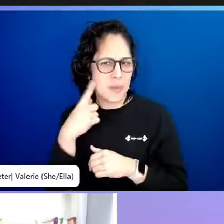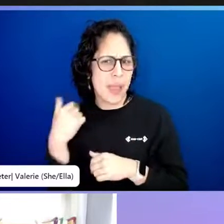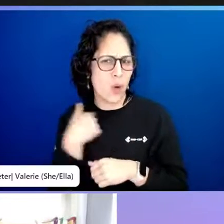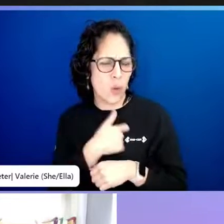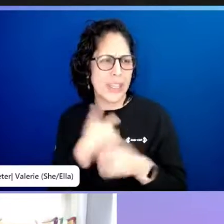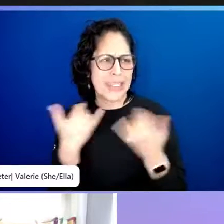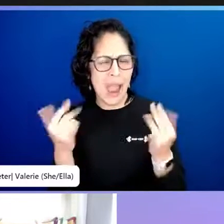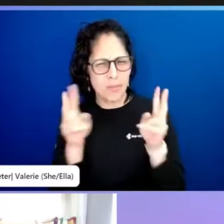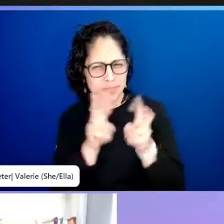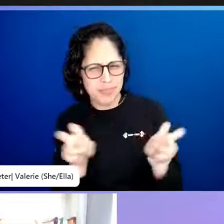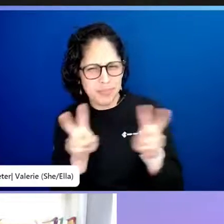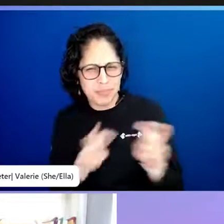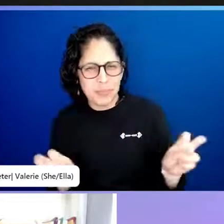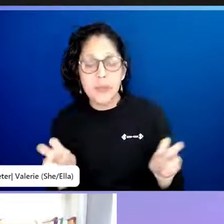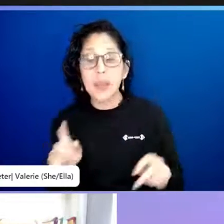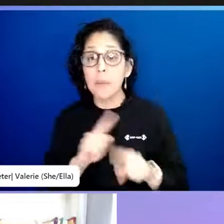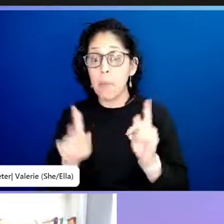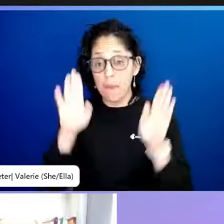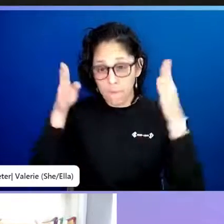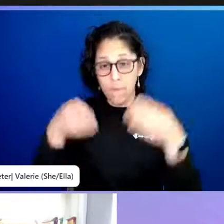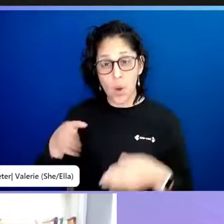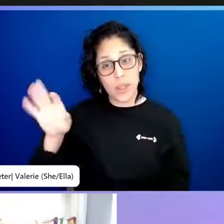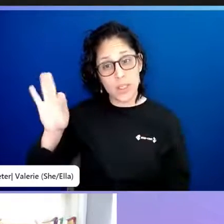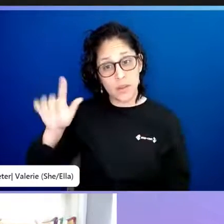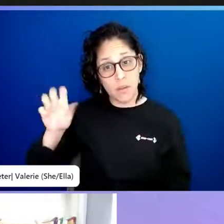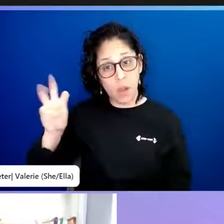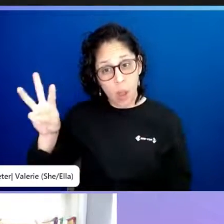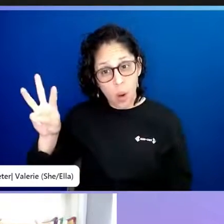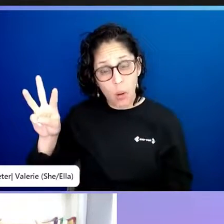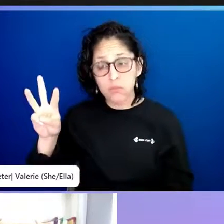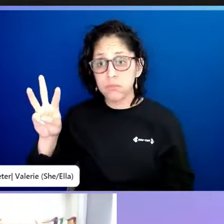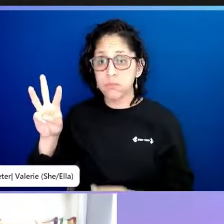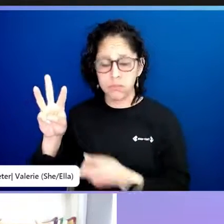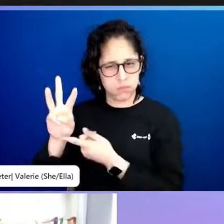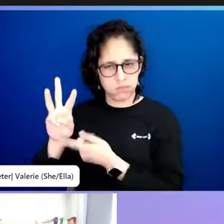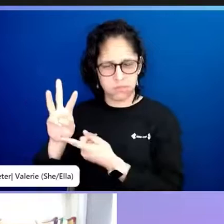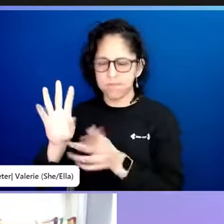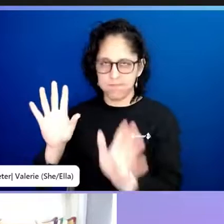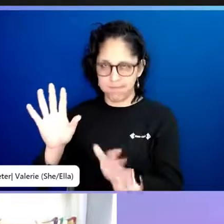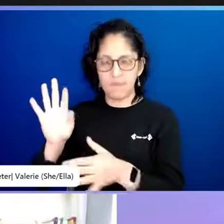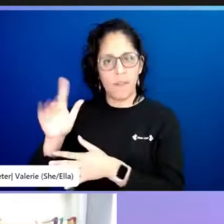um but for me Focus flow is like um or flow rather it's like when I work on something and